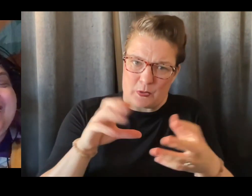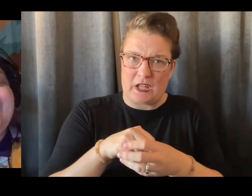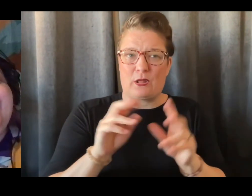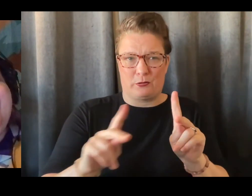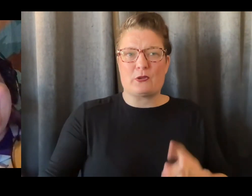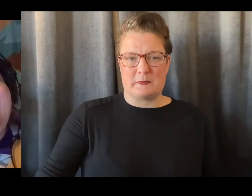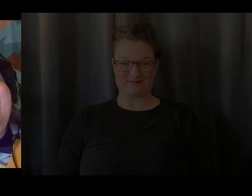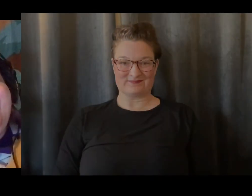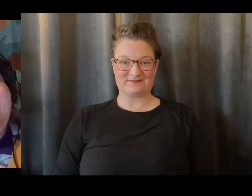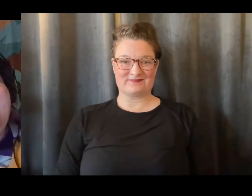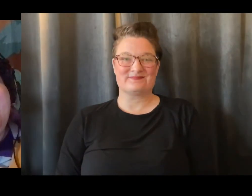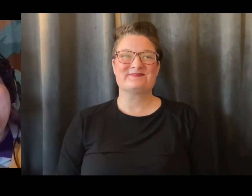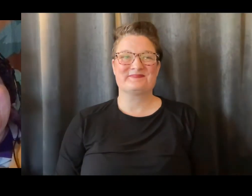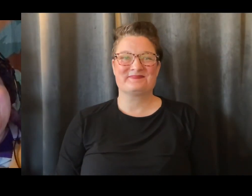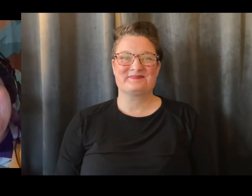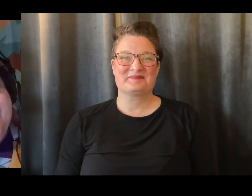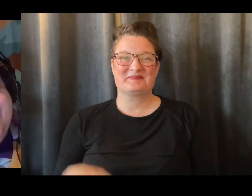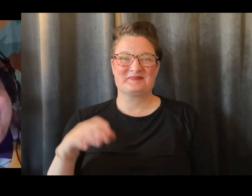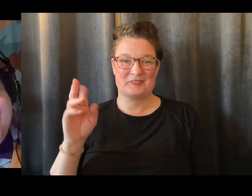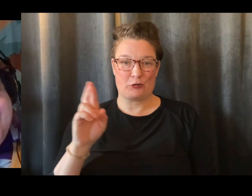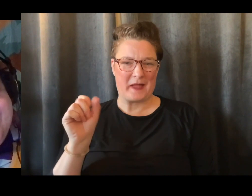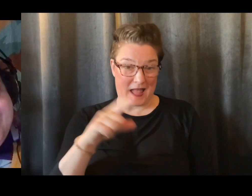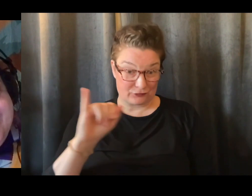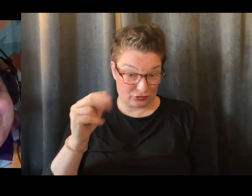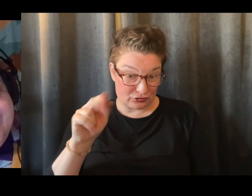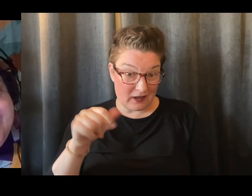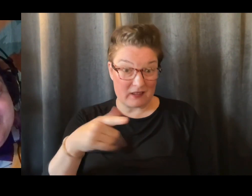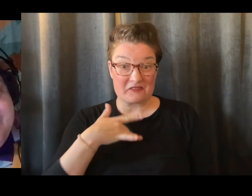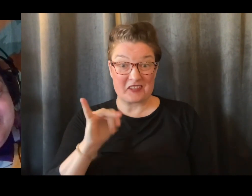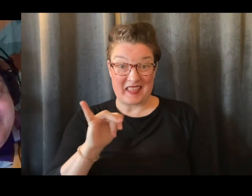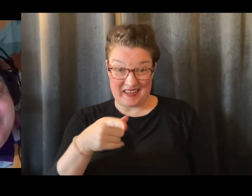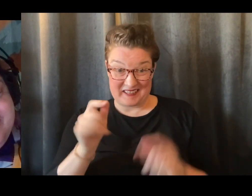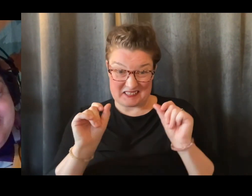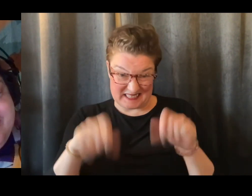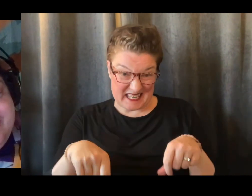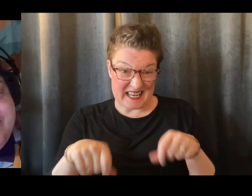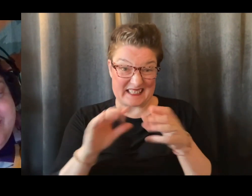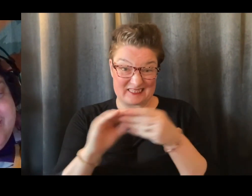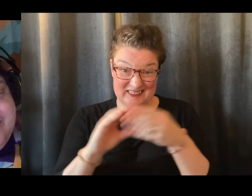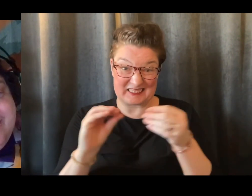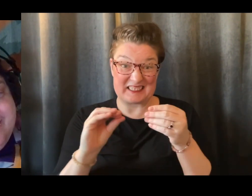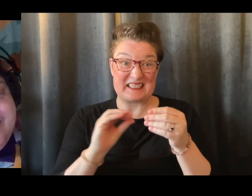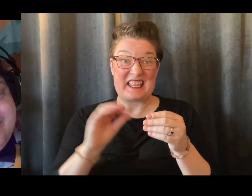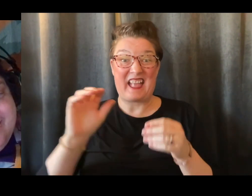Rebekah: So Jna, do you feel like you have it in you to say the Oscar Waskow piece again? Jna: Yes.